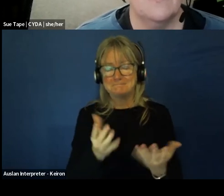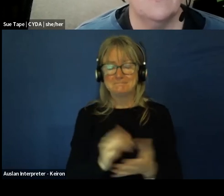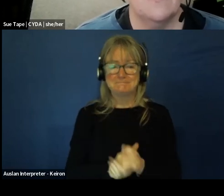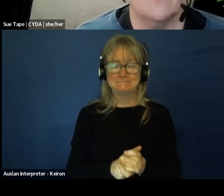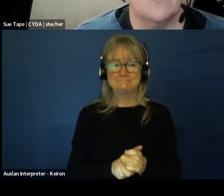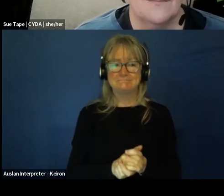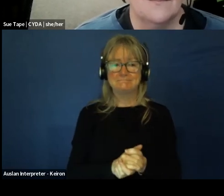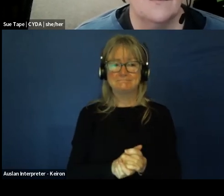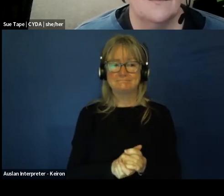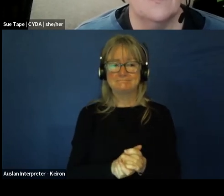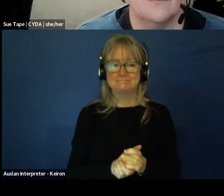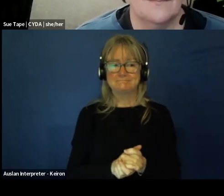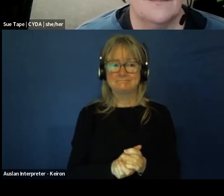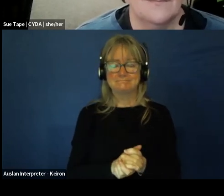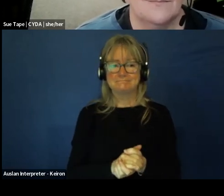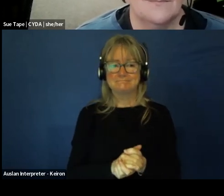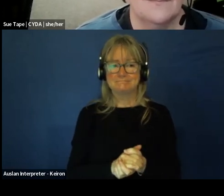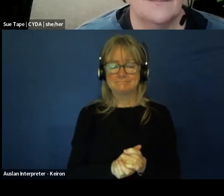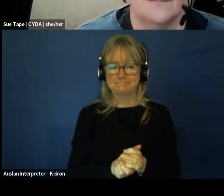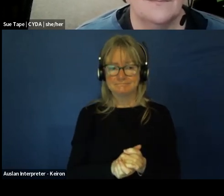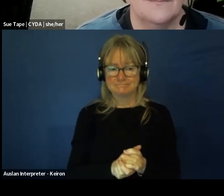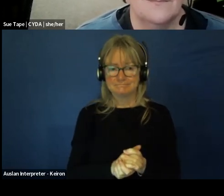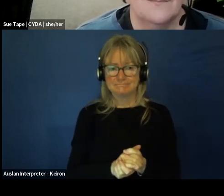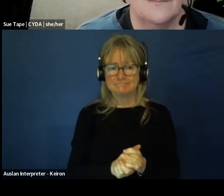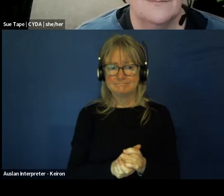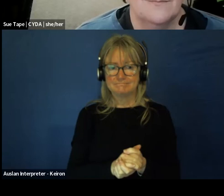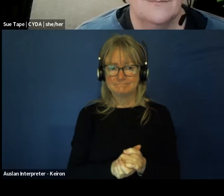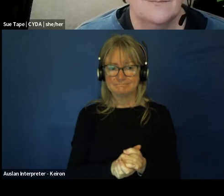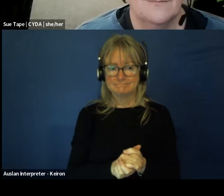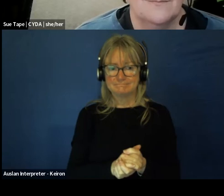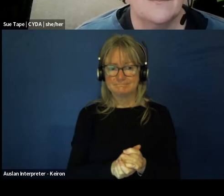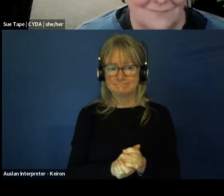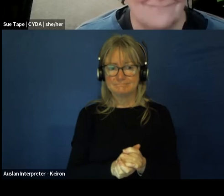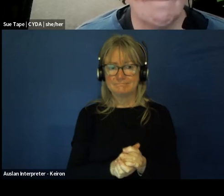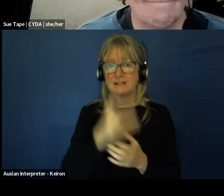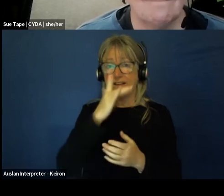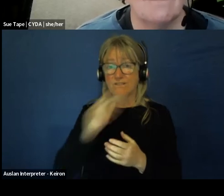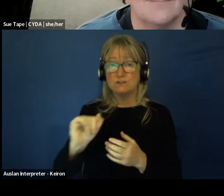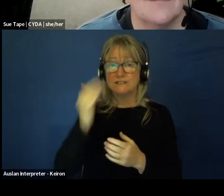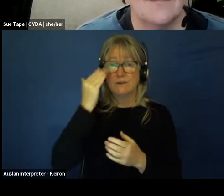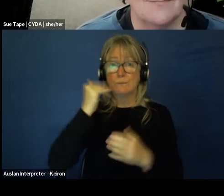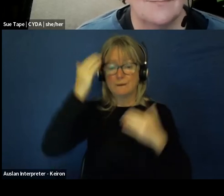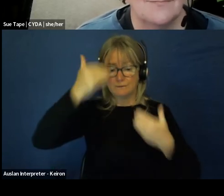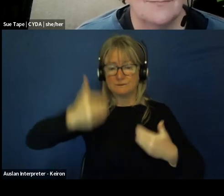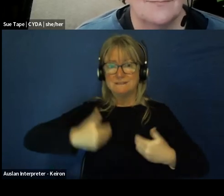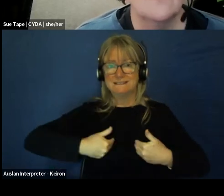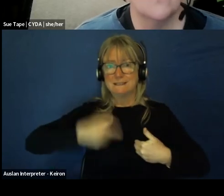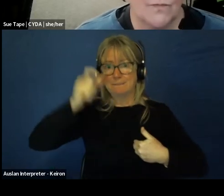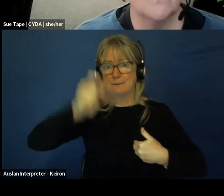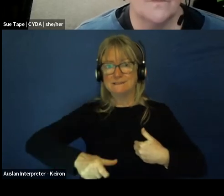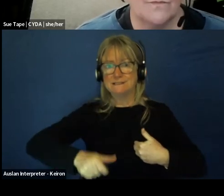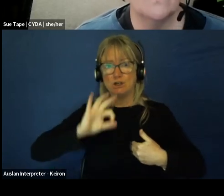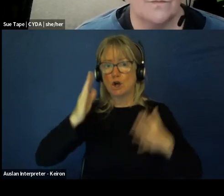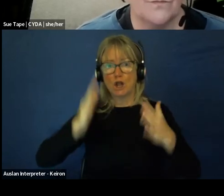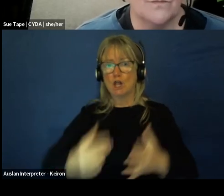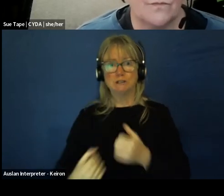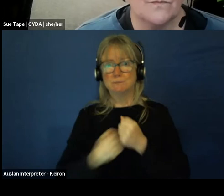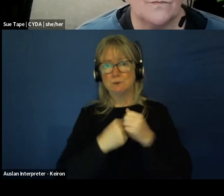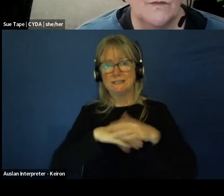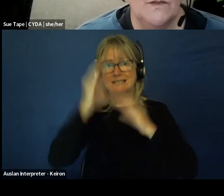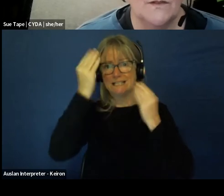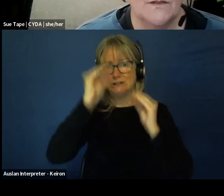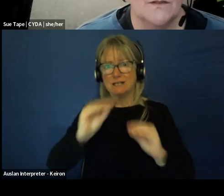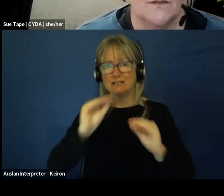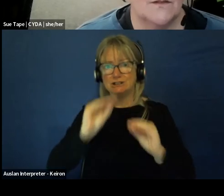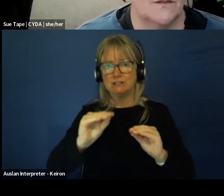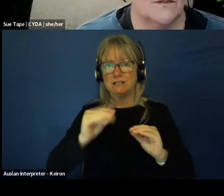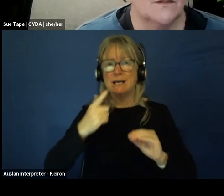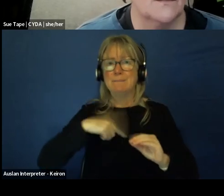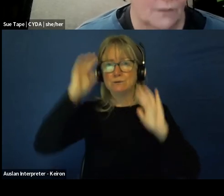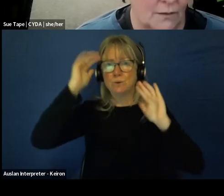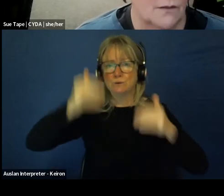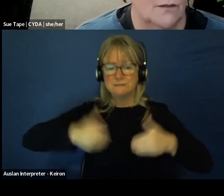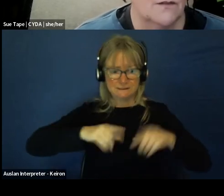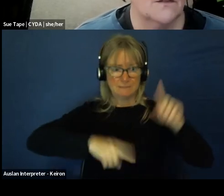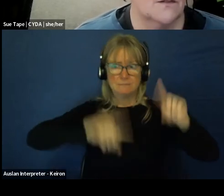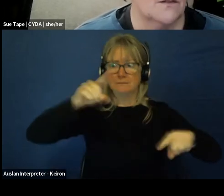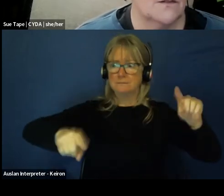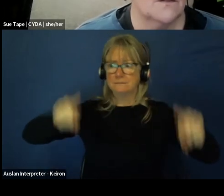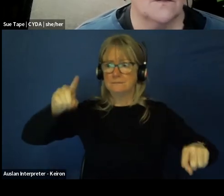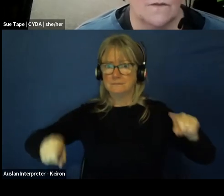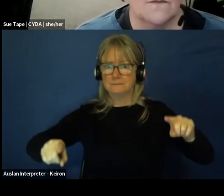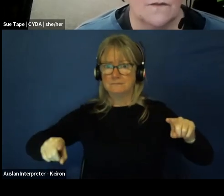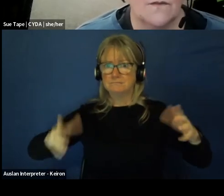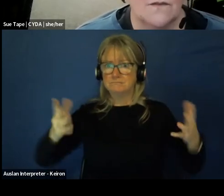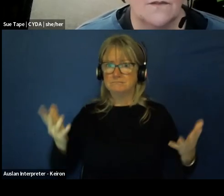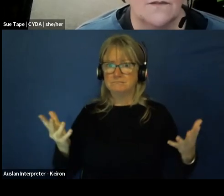So, yeah, that was kind of my big one unfortunately as a female autistic person we don't tend to get a lot of support in education because of how Autism is shown differently in as compared to other people.